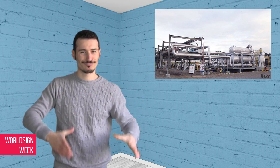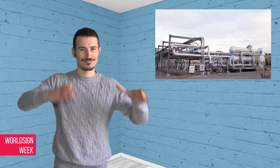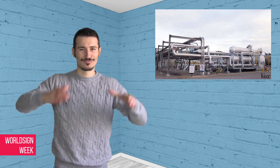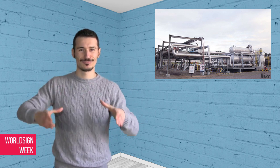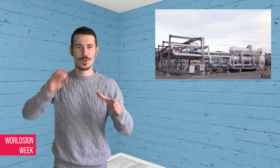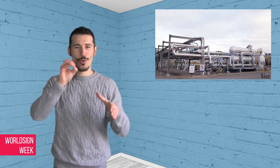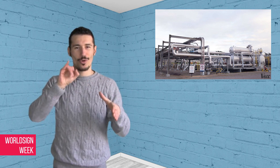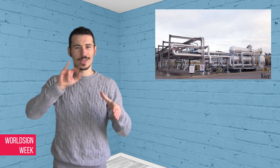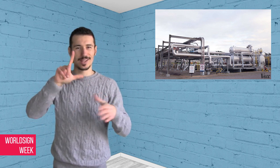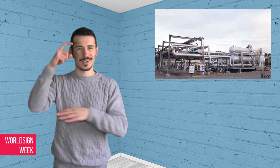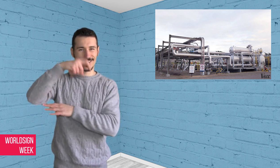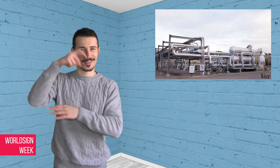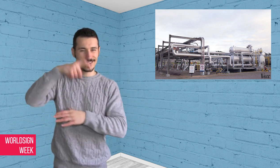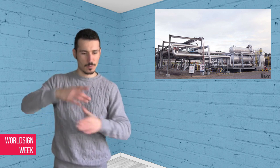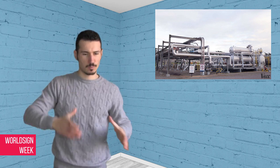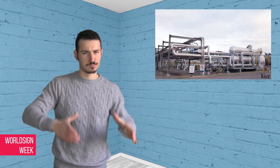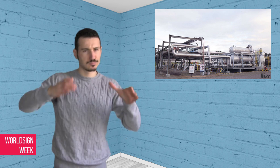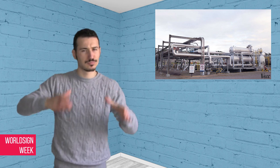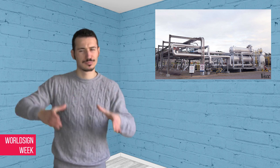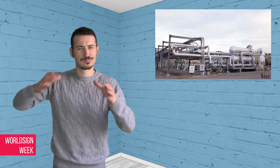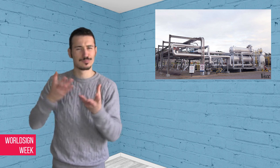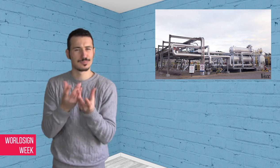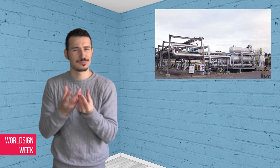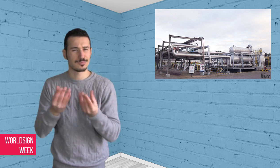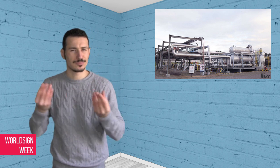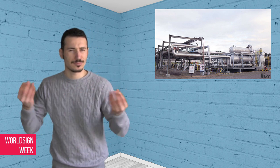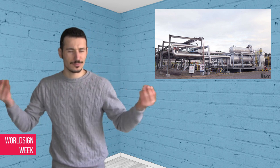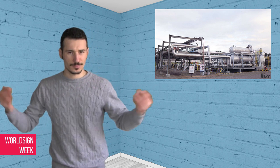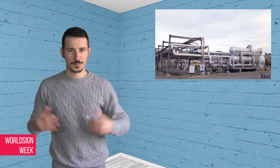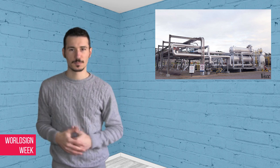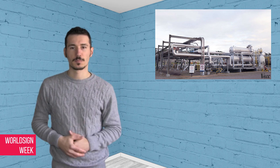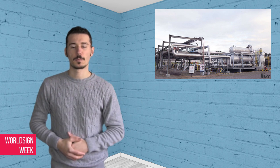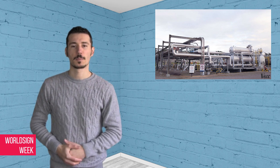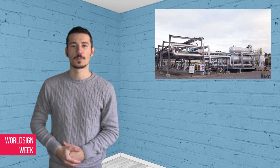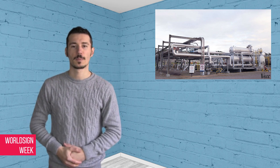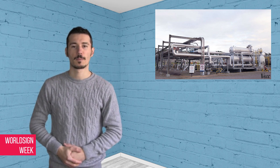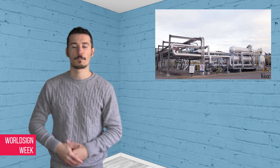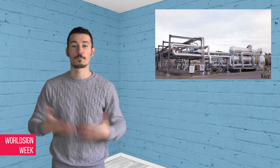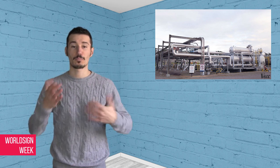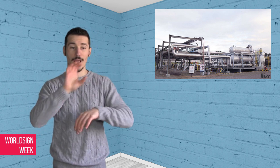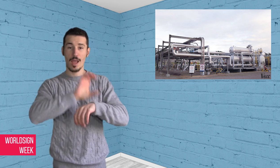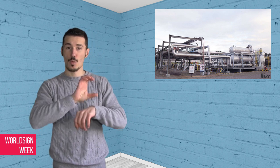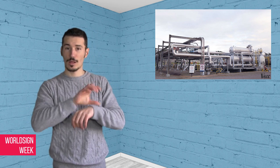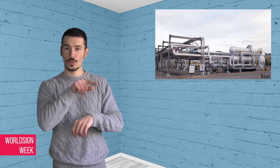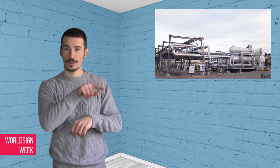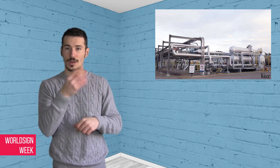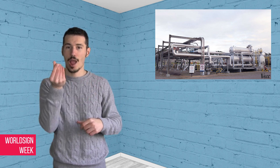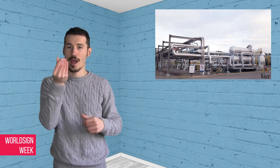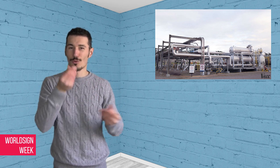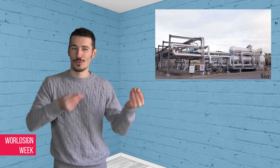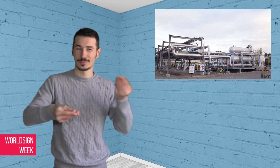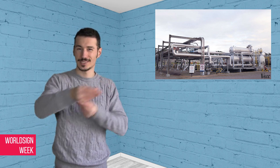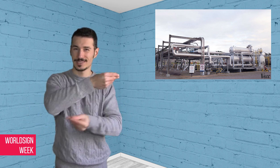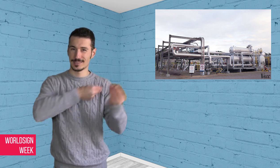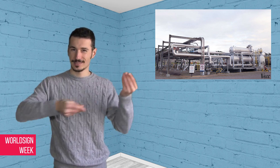Ecuador’s economy depends on oil exports, and they have resisted the temptation of